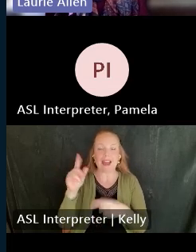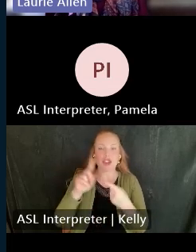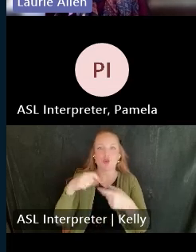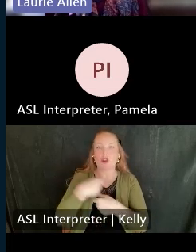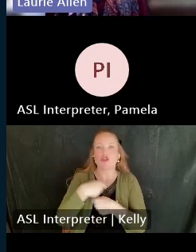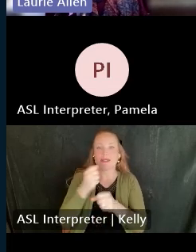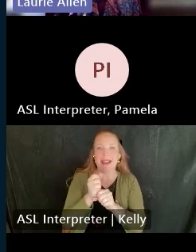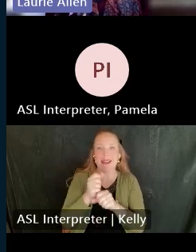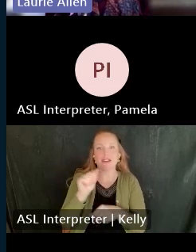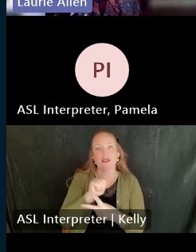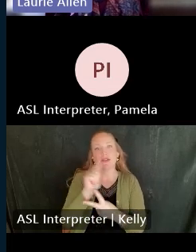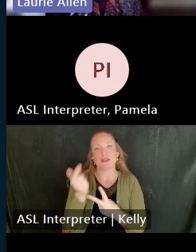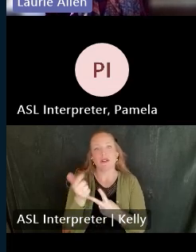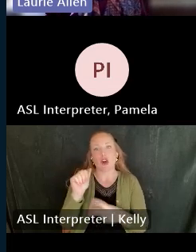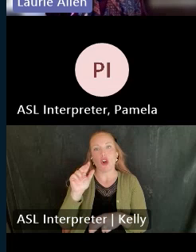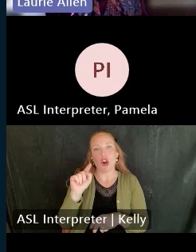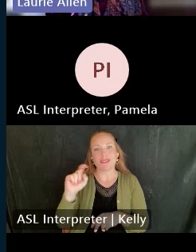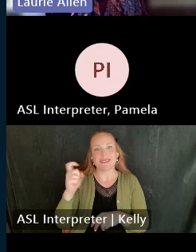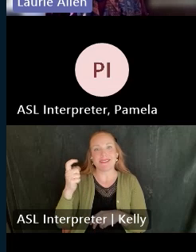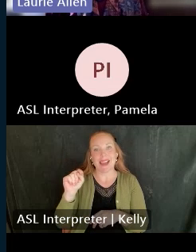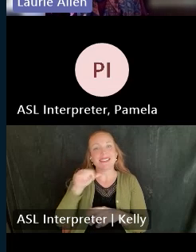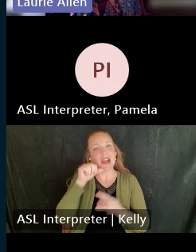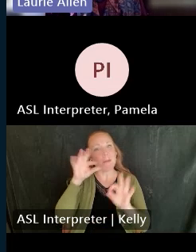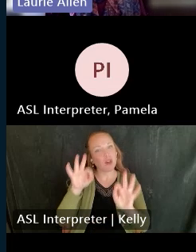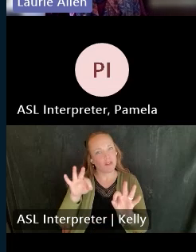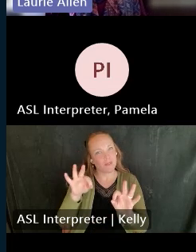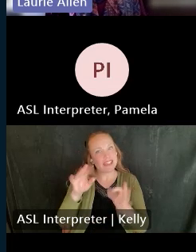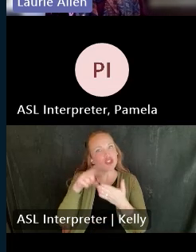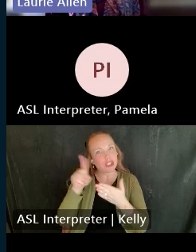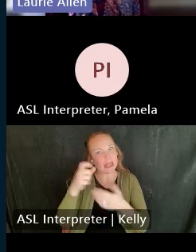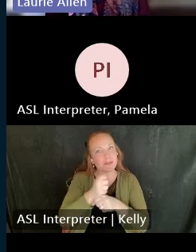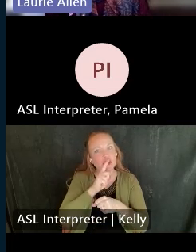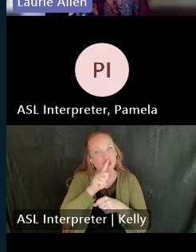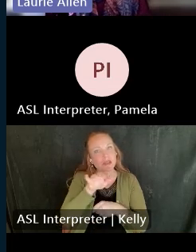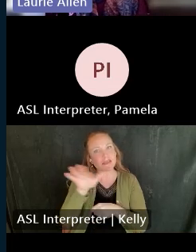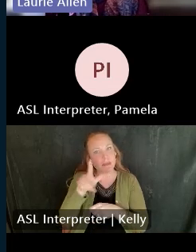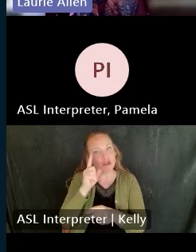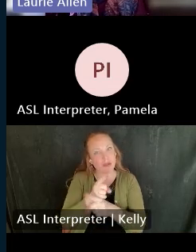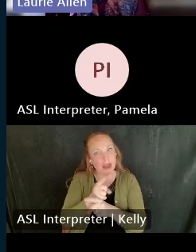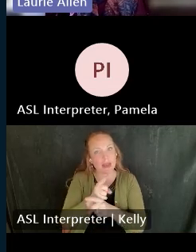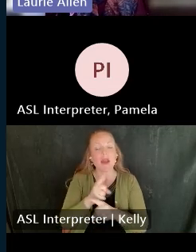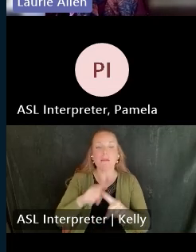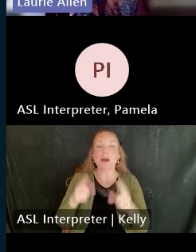Still do go in and check it, but it will attempt to add that alt text in for you.